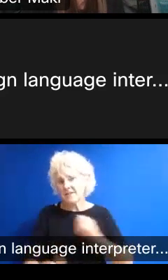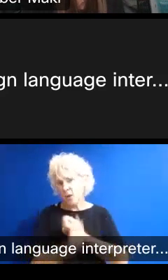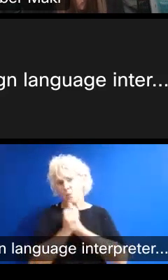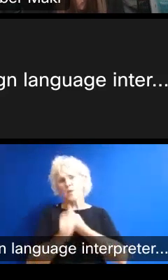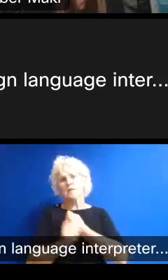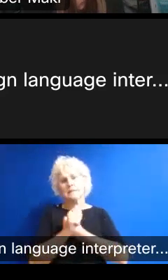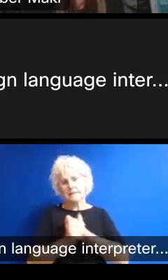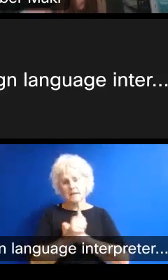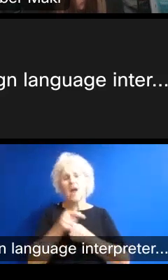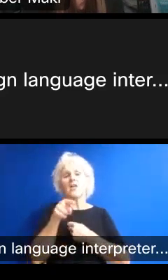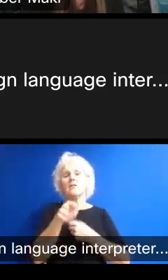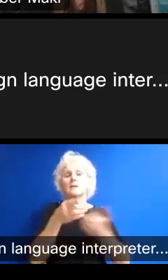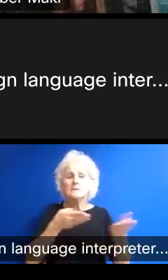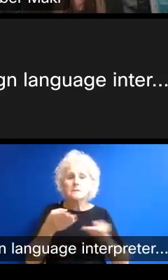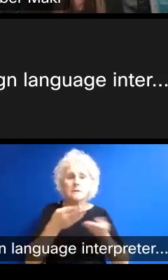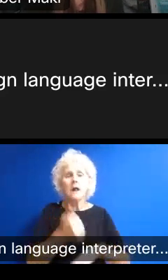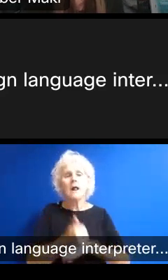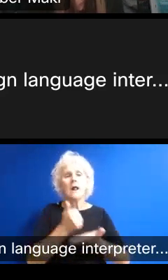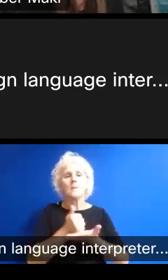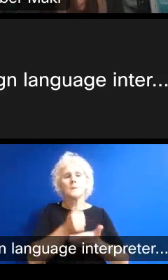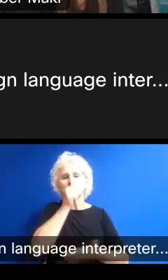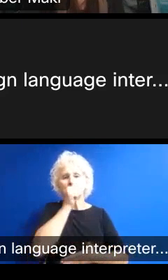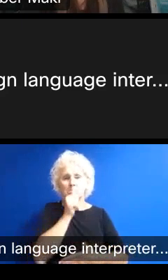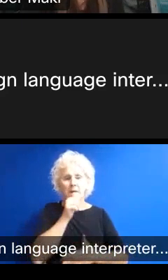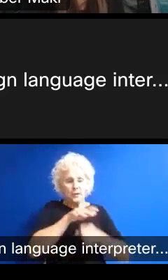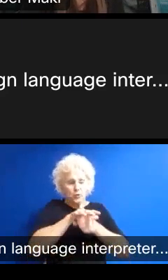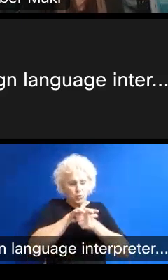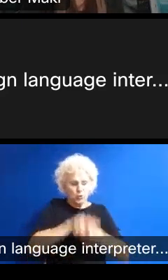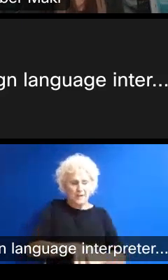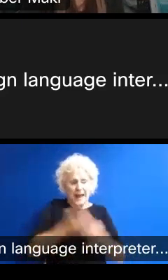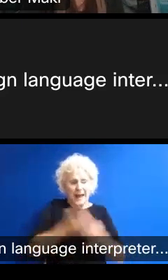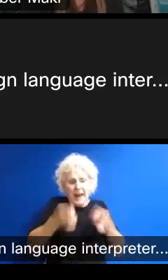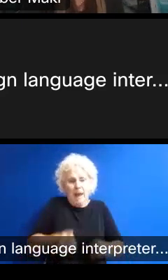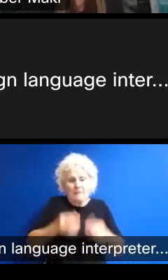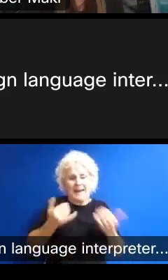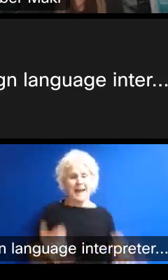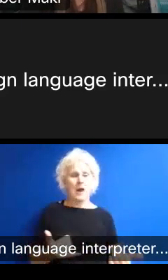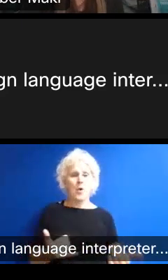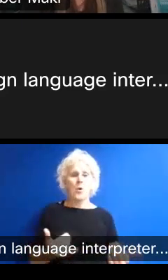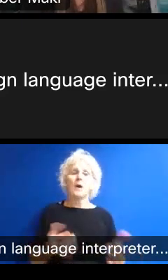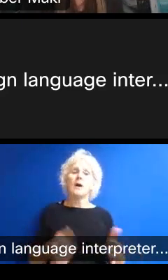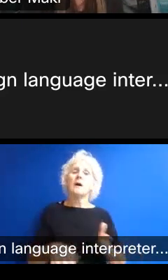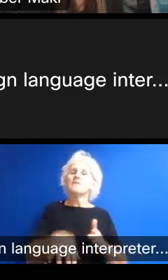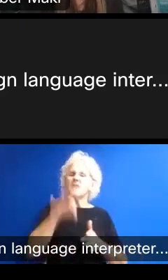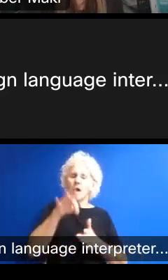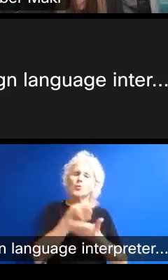people identify and cope with immediate stressors, find additional resources, develop action plans